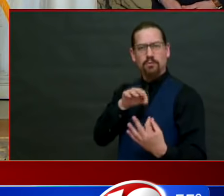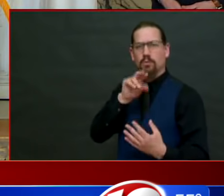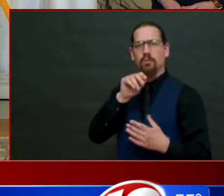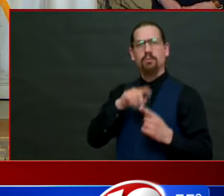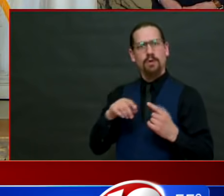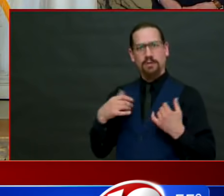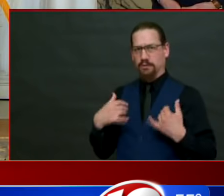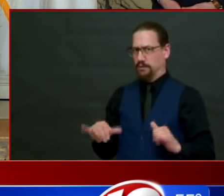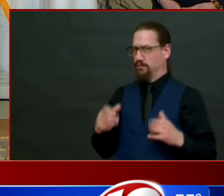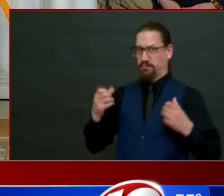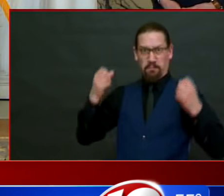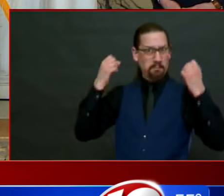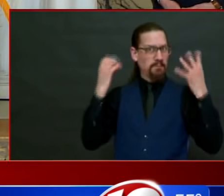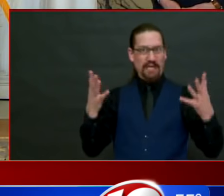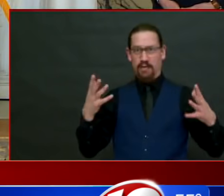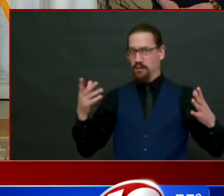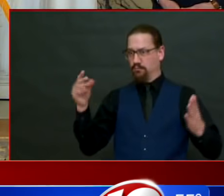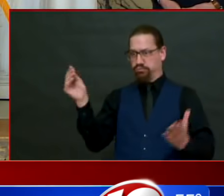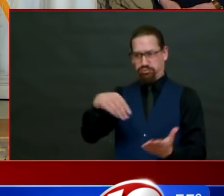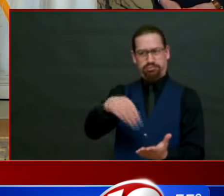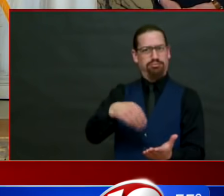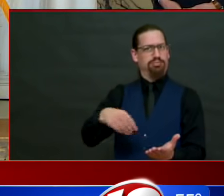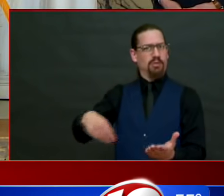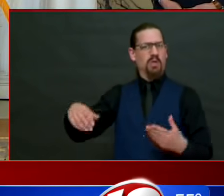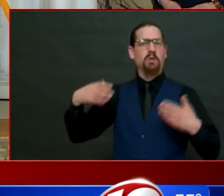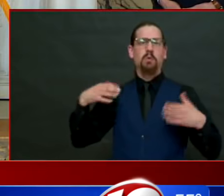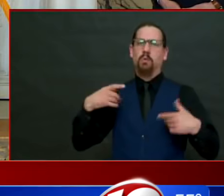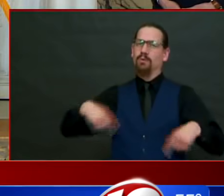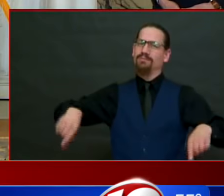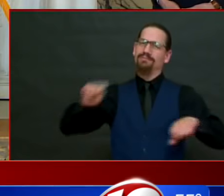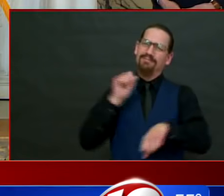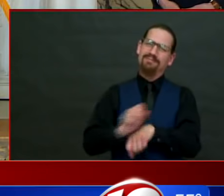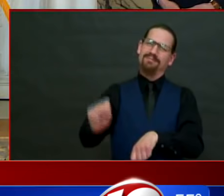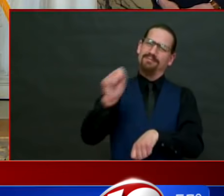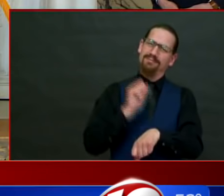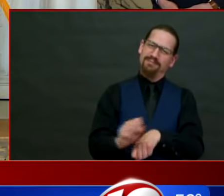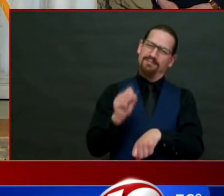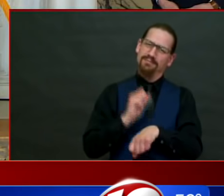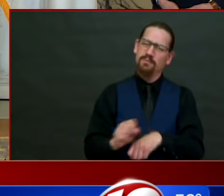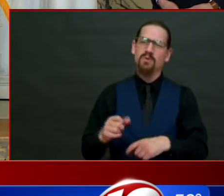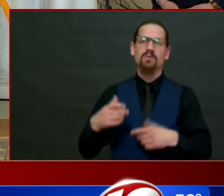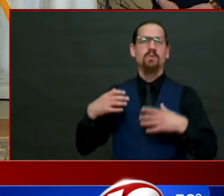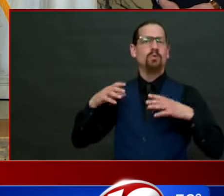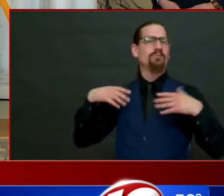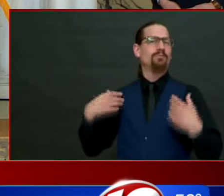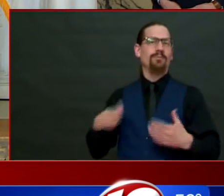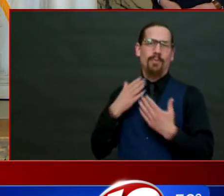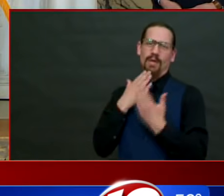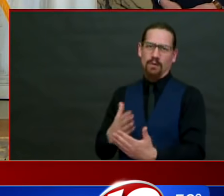TO BE. YOU SHOULD BE SO PROUD OF THE WORK THESE PEOPLE AT THE DEPARTMENT OF HEALTH HAVE BEEN